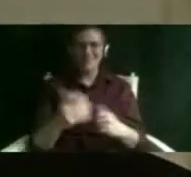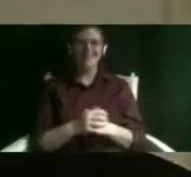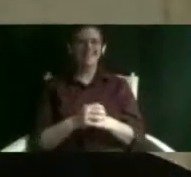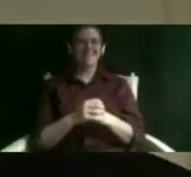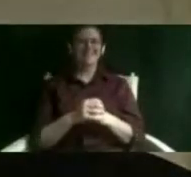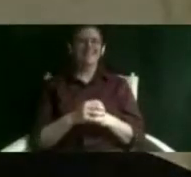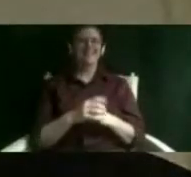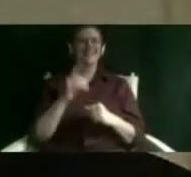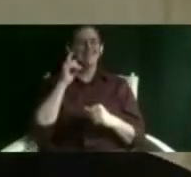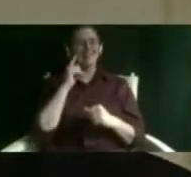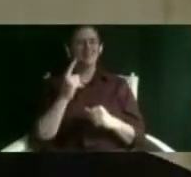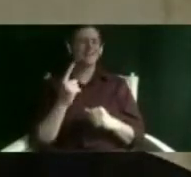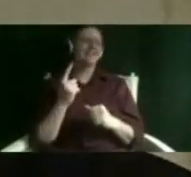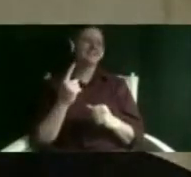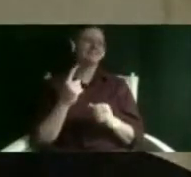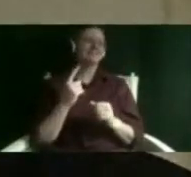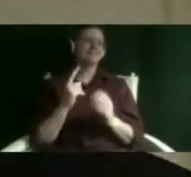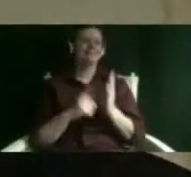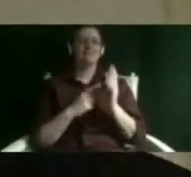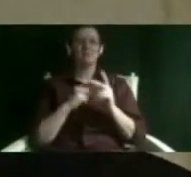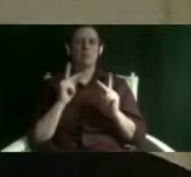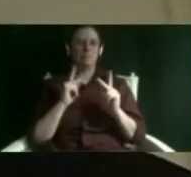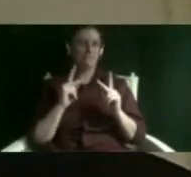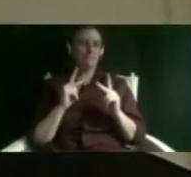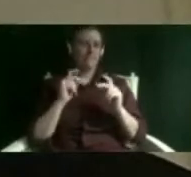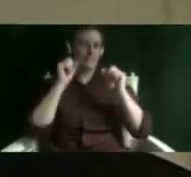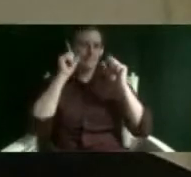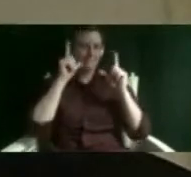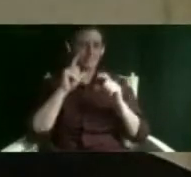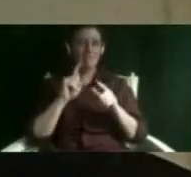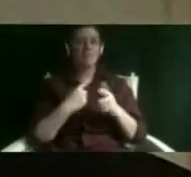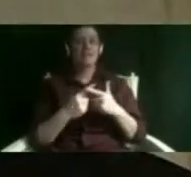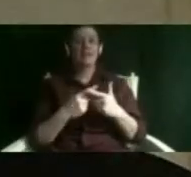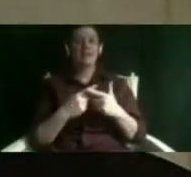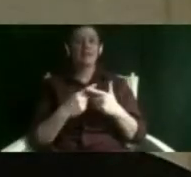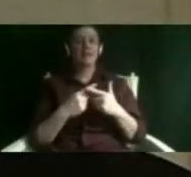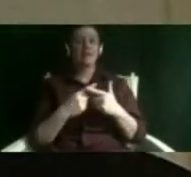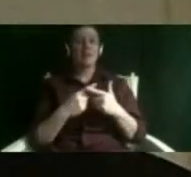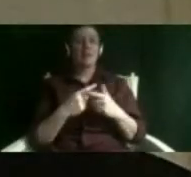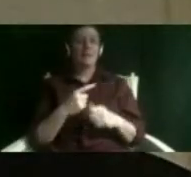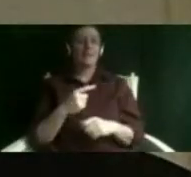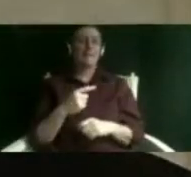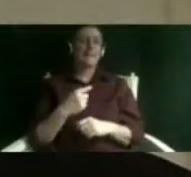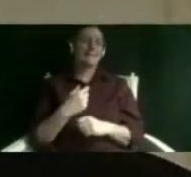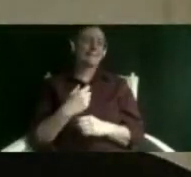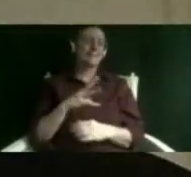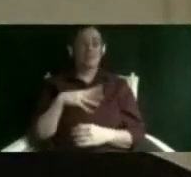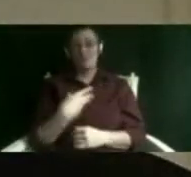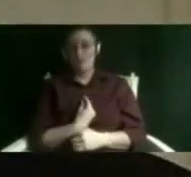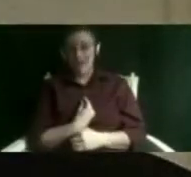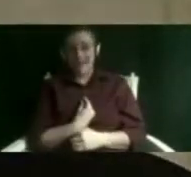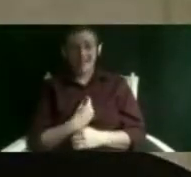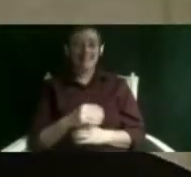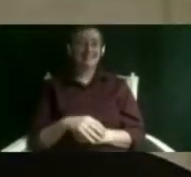surprise you um but then coming out as trans uh similarly like watched this documentary about